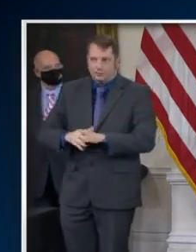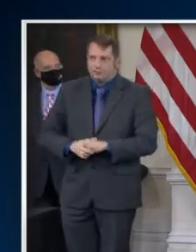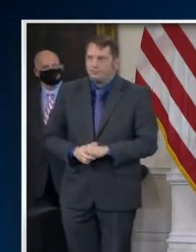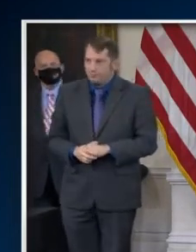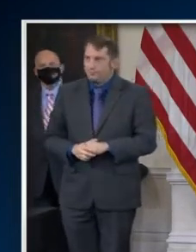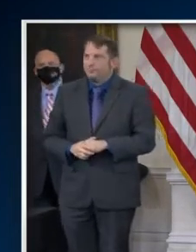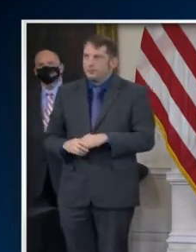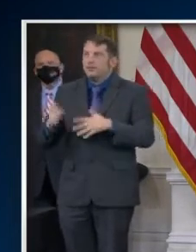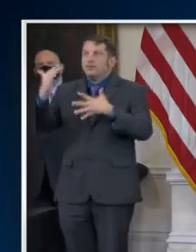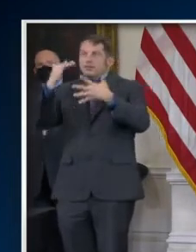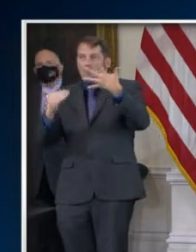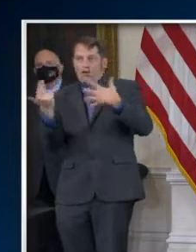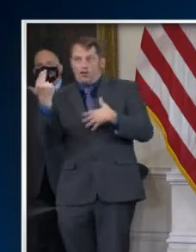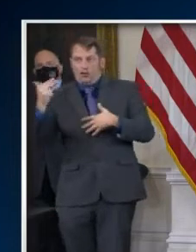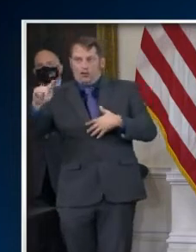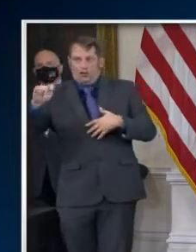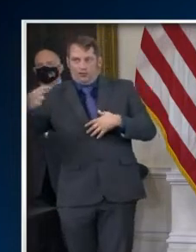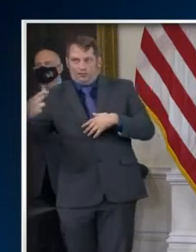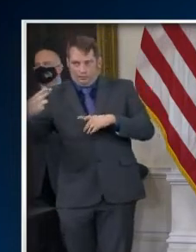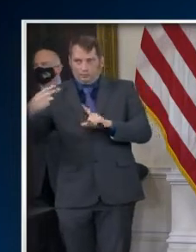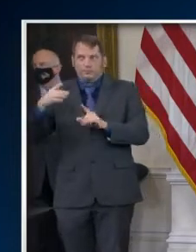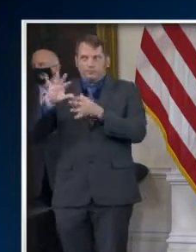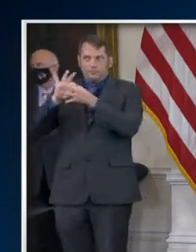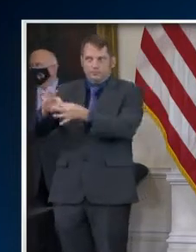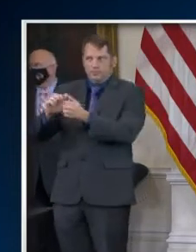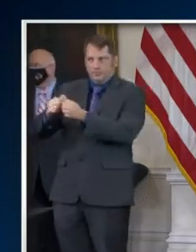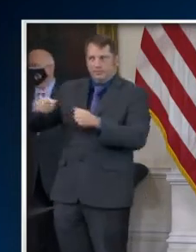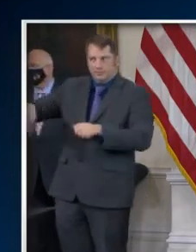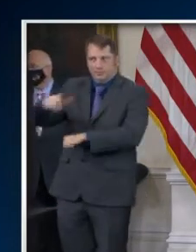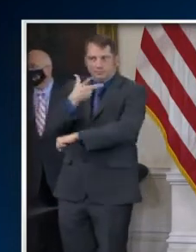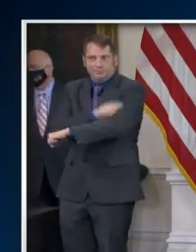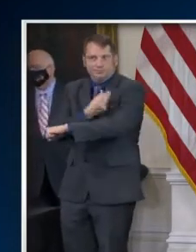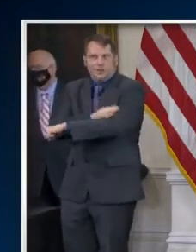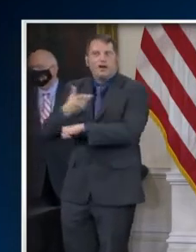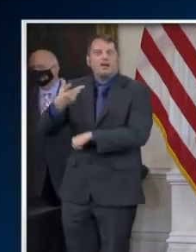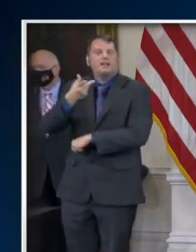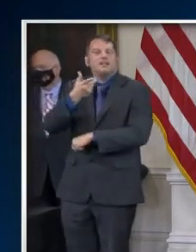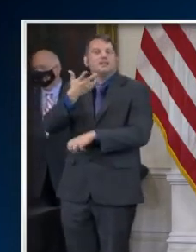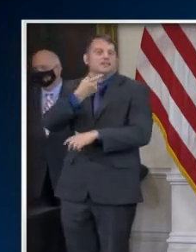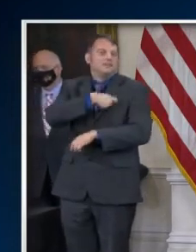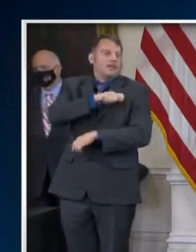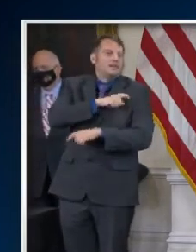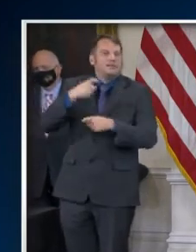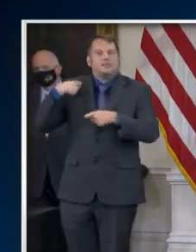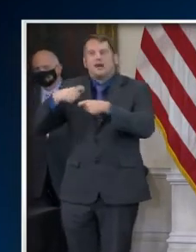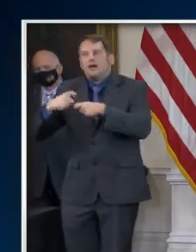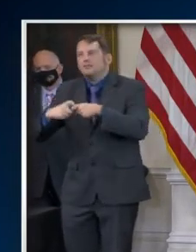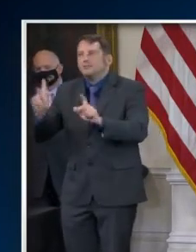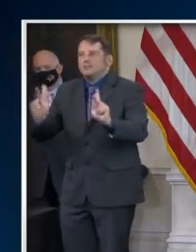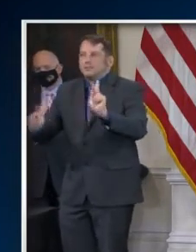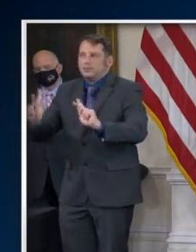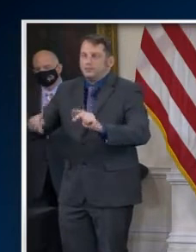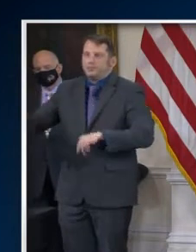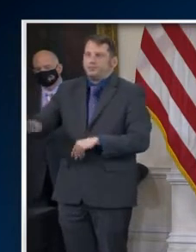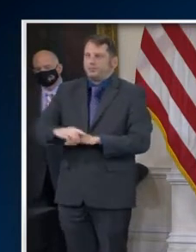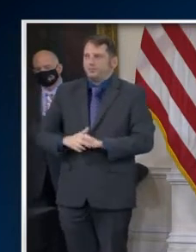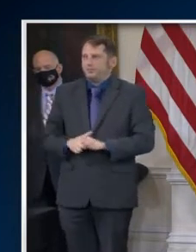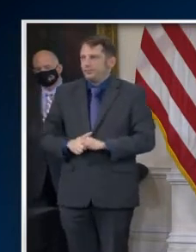EIGHTH AMONG STATES FOR VACCINATING THE STATE’S OF ASIAN POPULATION, AND 13TH AMONG STATES FOR VACCINATING THE STATE